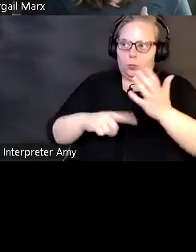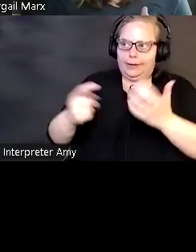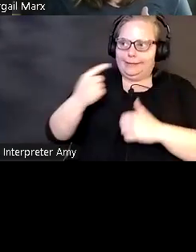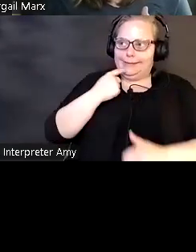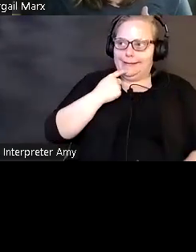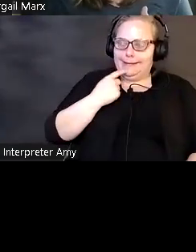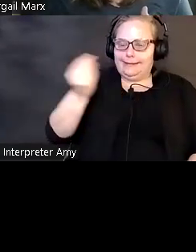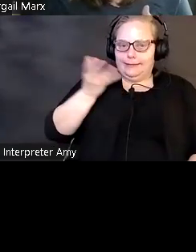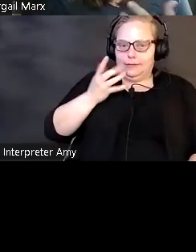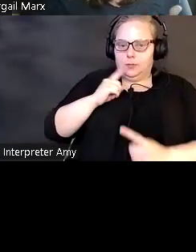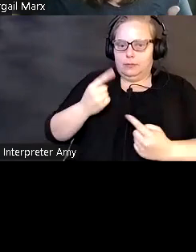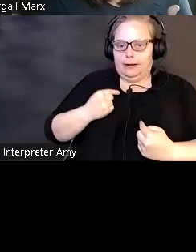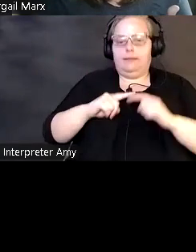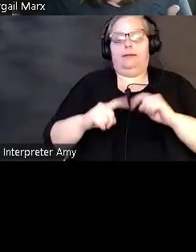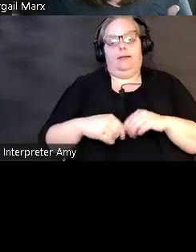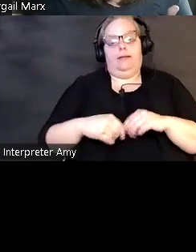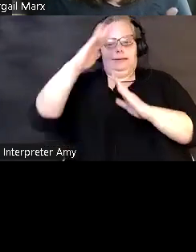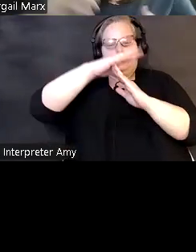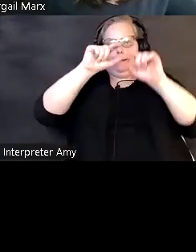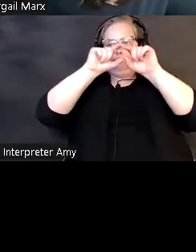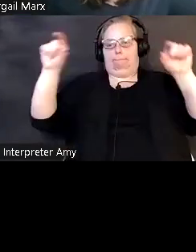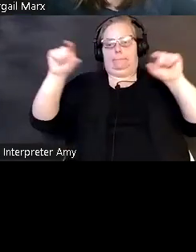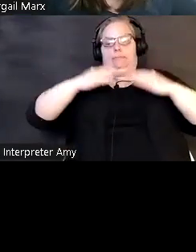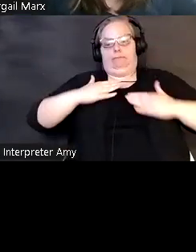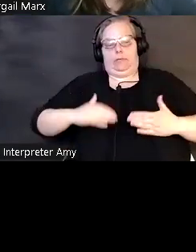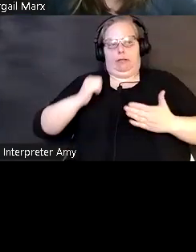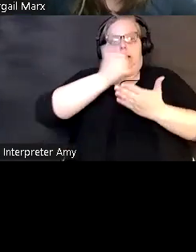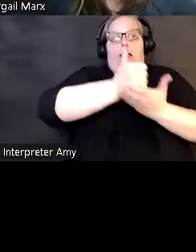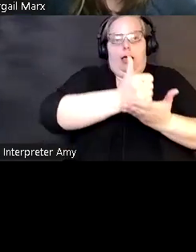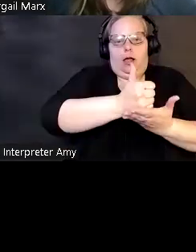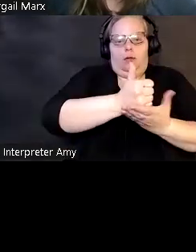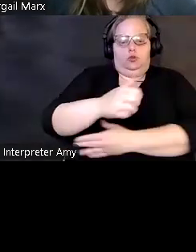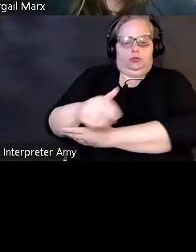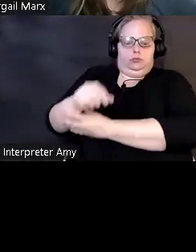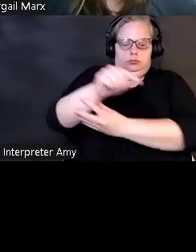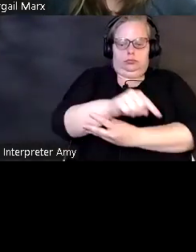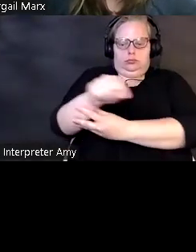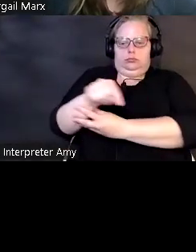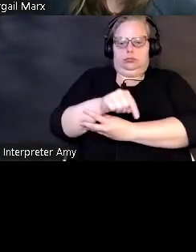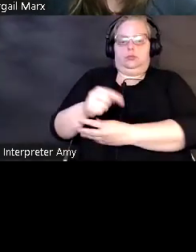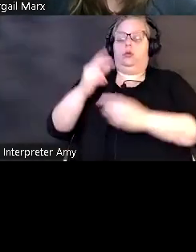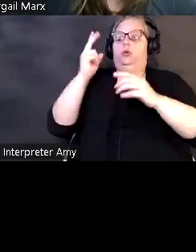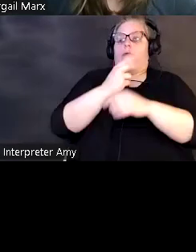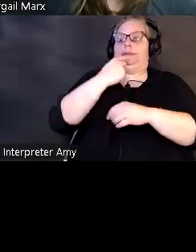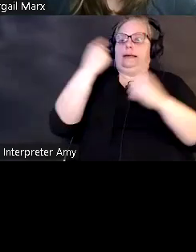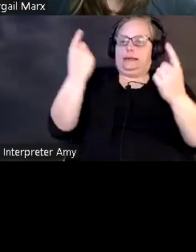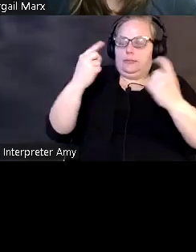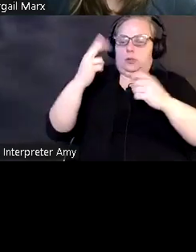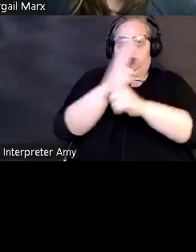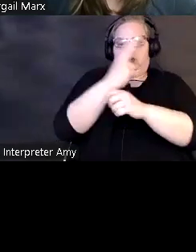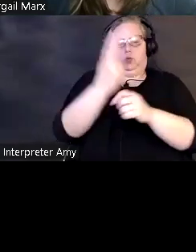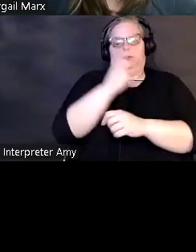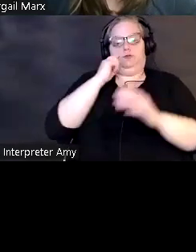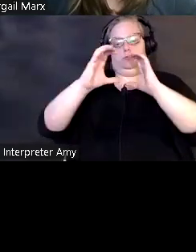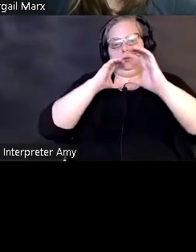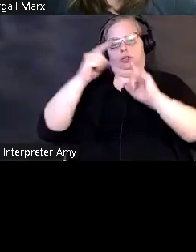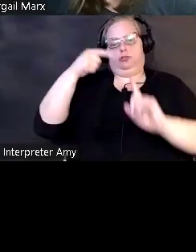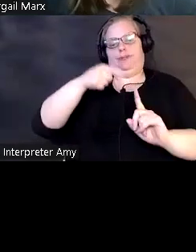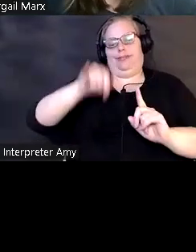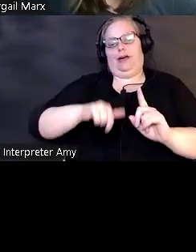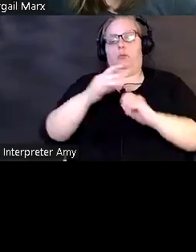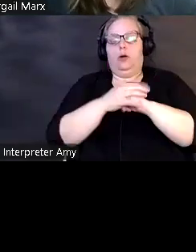most prompts, like physical assist, but again, these prompts need to be used thoughtfully and